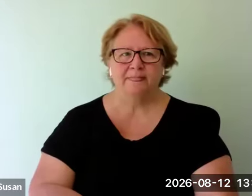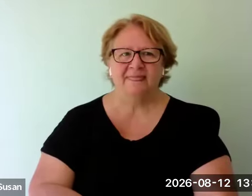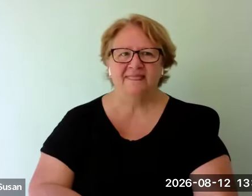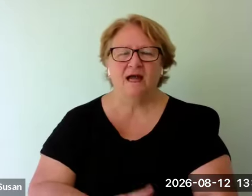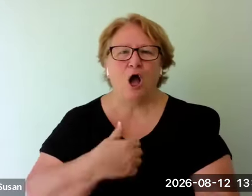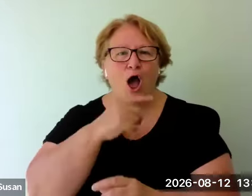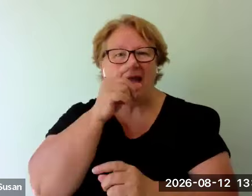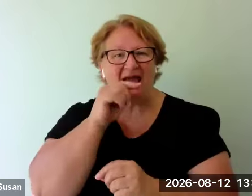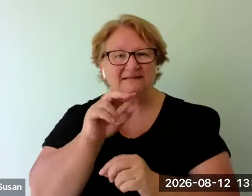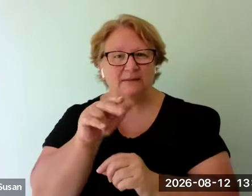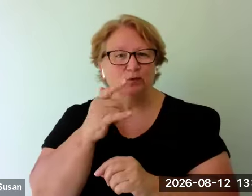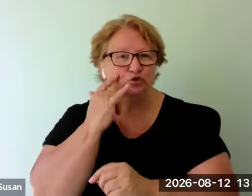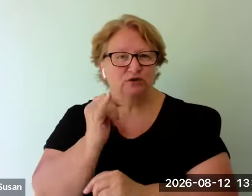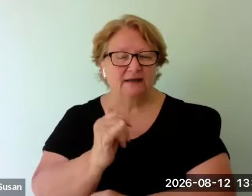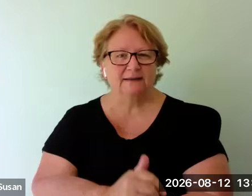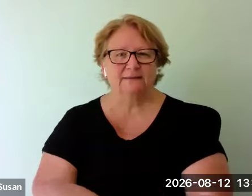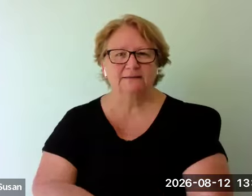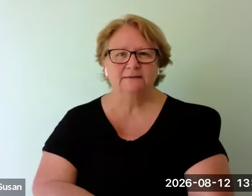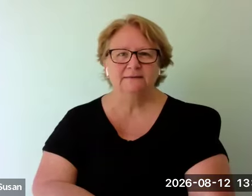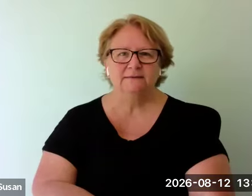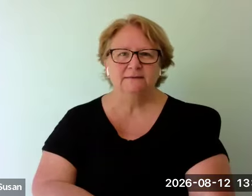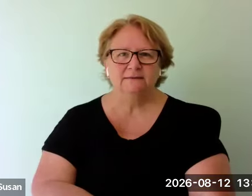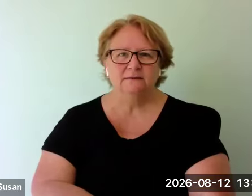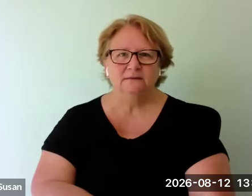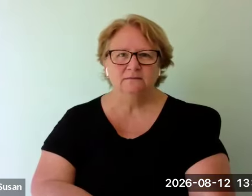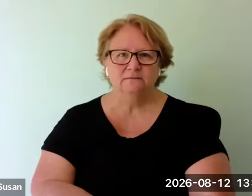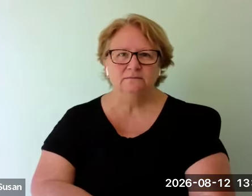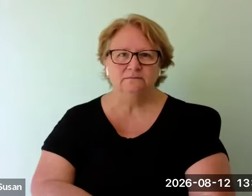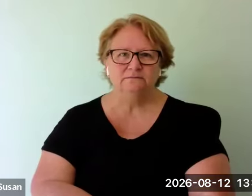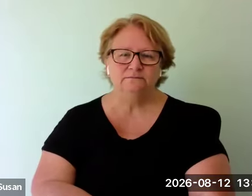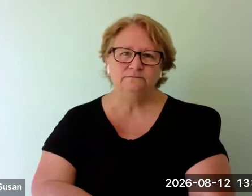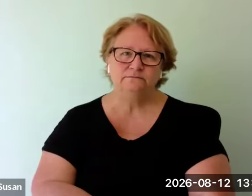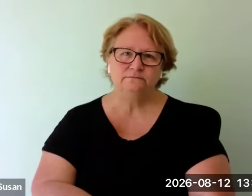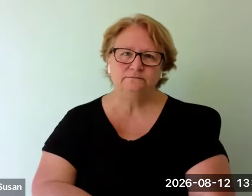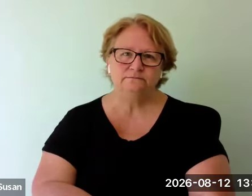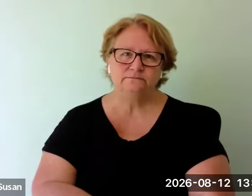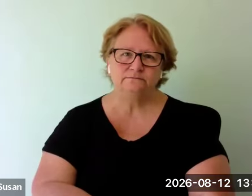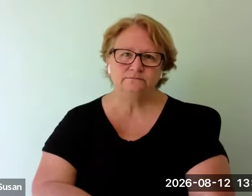template. But certainly not - yeah. So I don't think so . I can actually just double check and I'll come back to